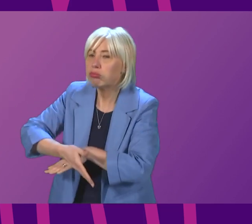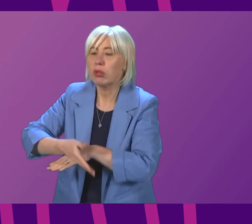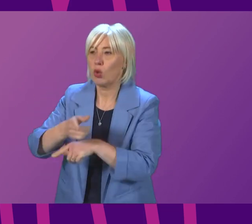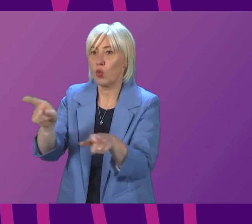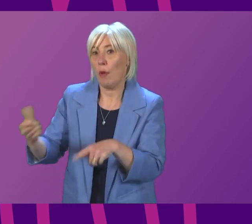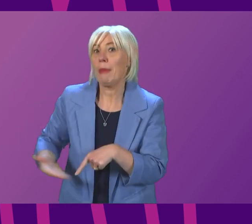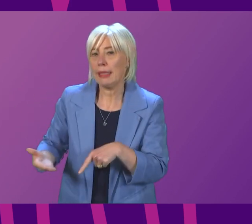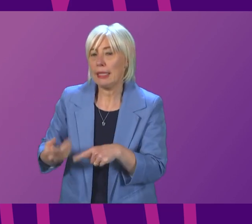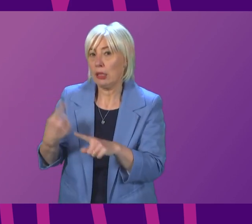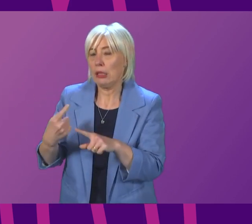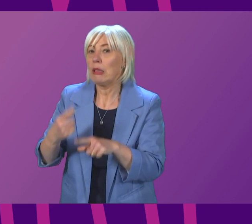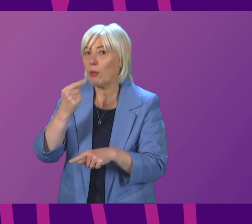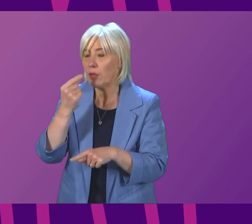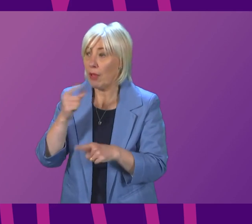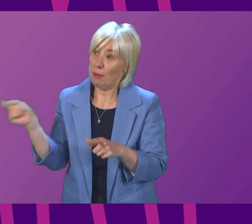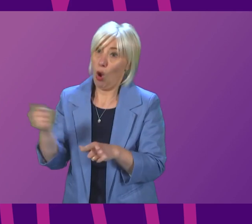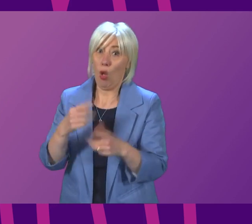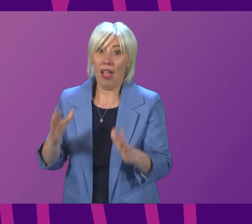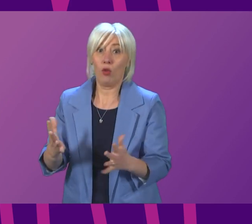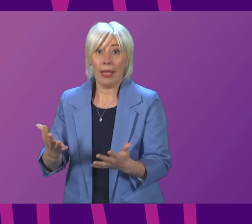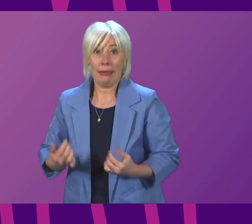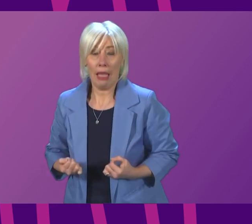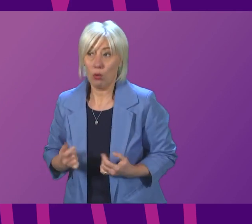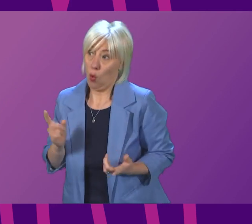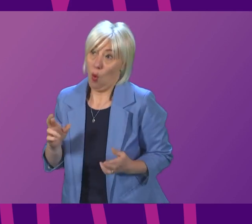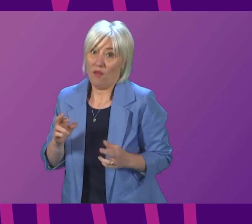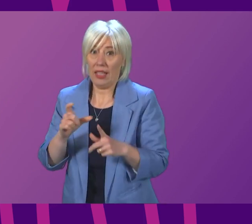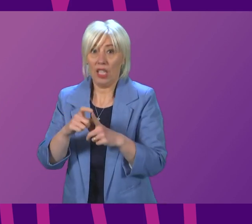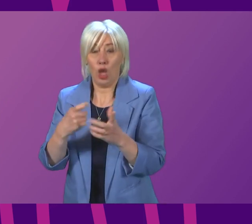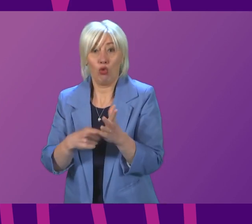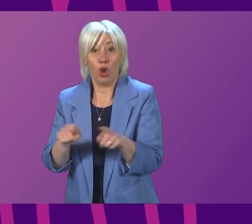As I am sure that everybody will accept—including, I hope, Douglas Ross—there are some checks